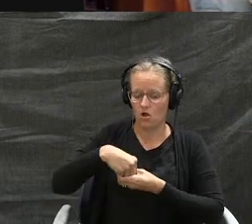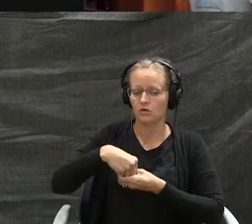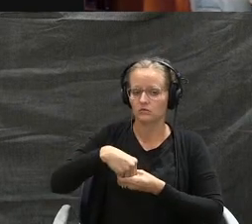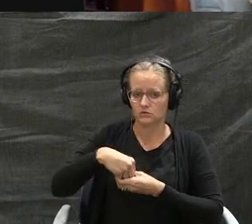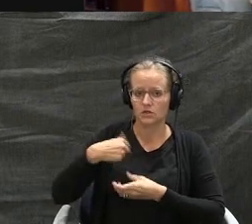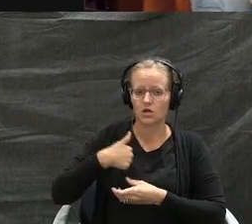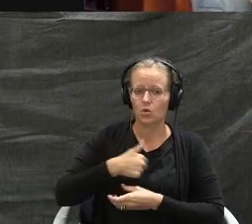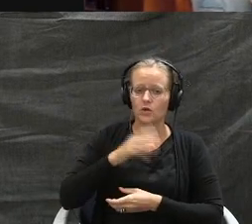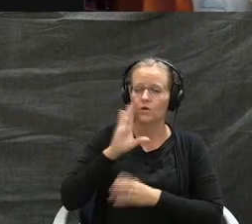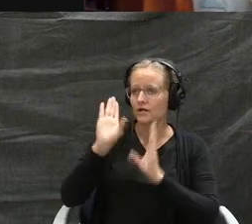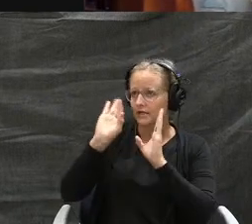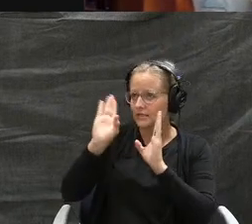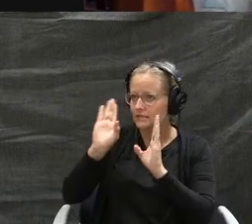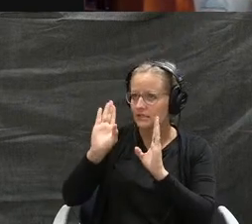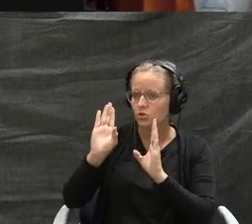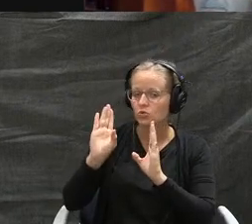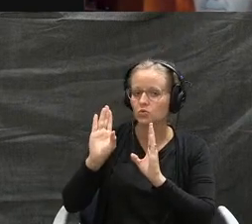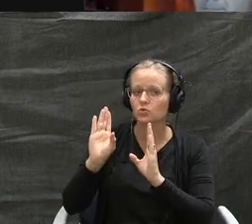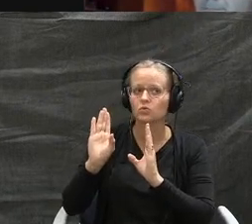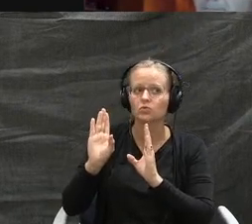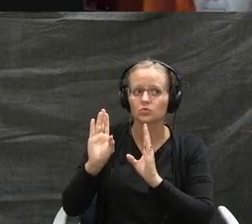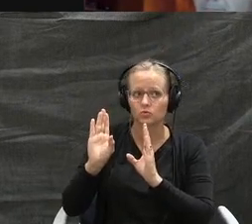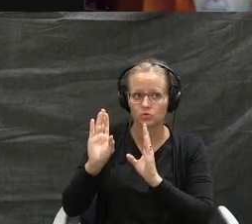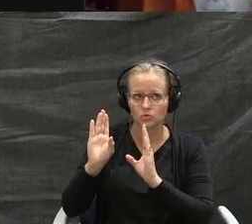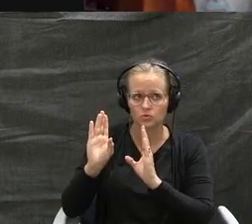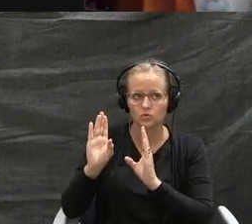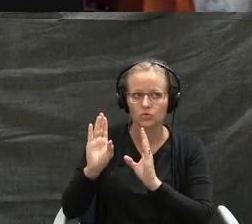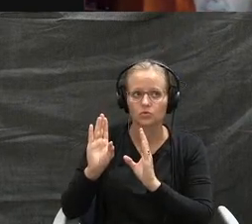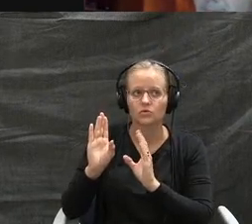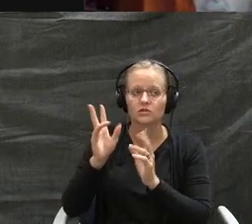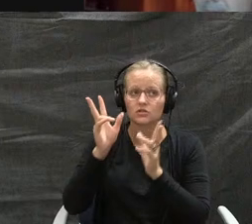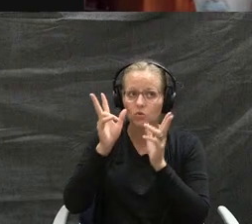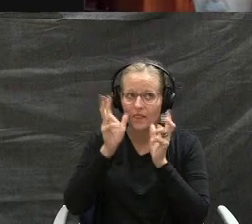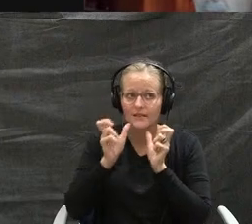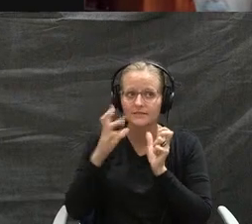Our commitment to belonging and child centered excellence will be the foundation for all of our